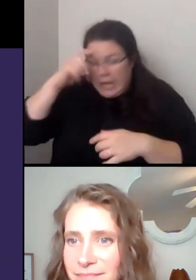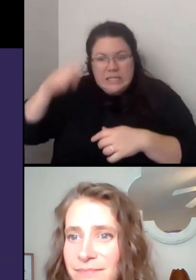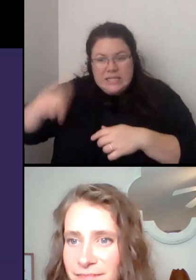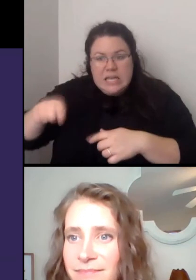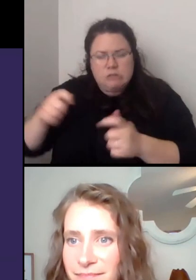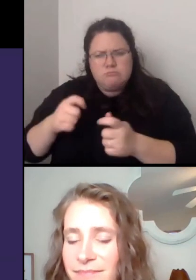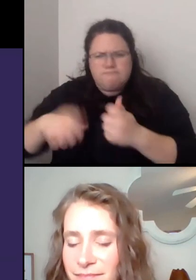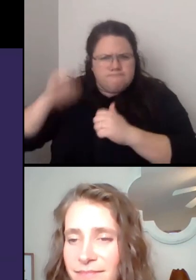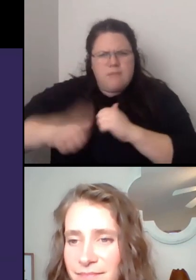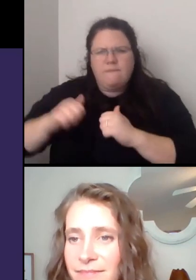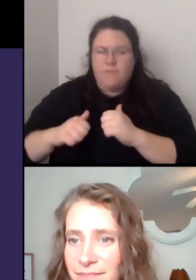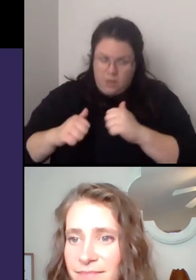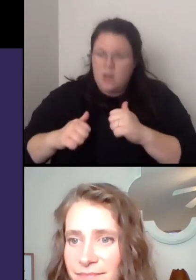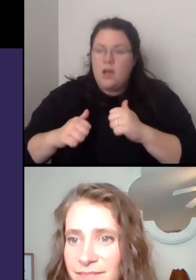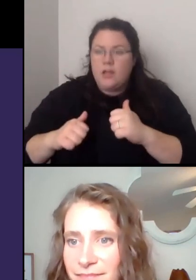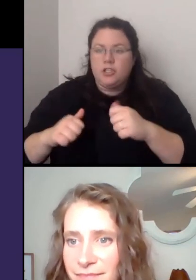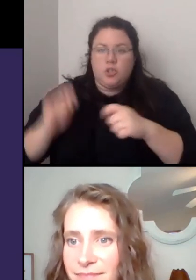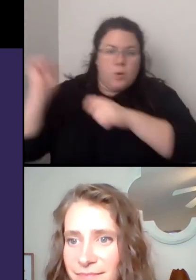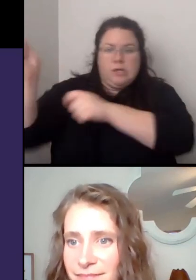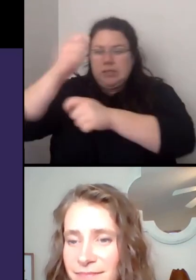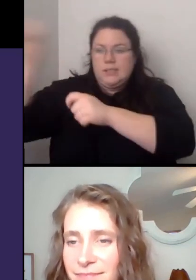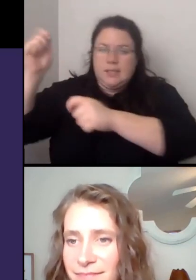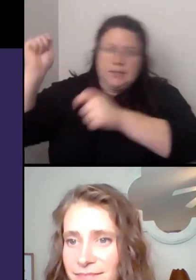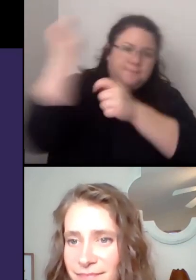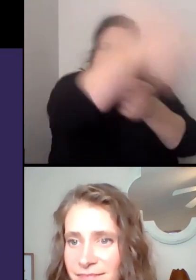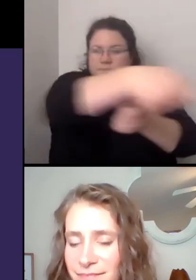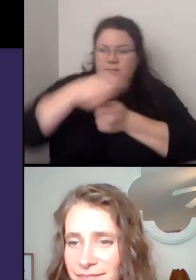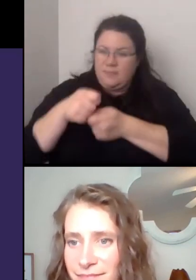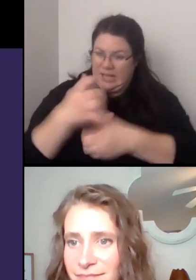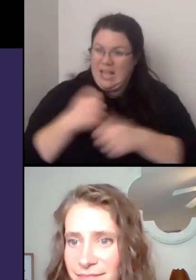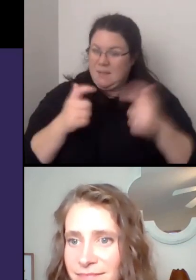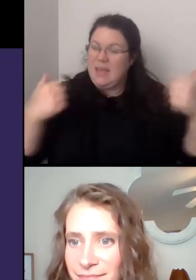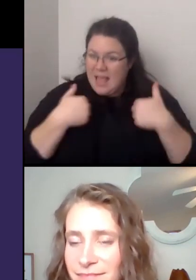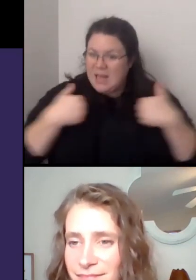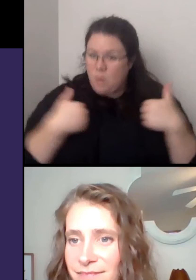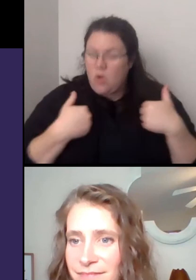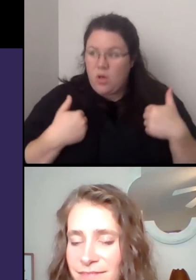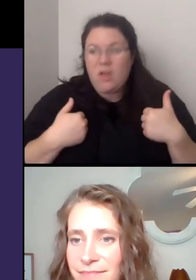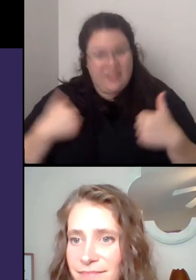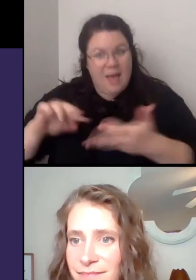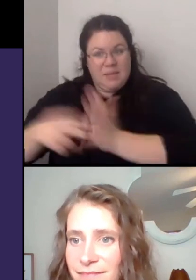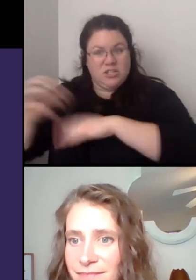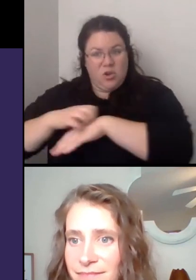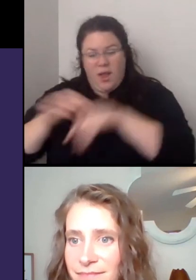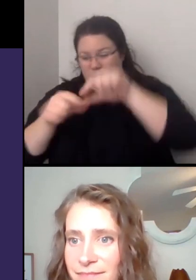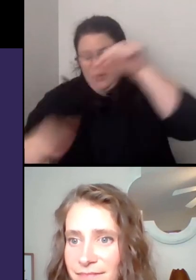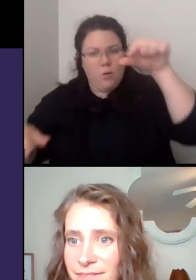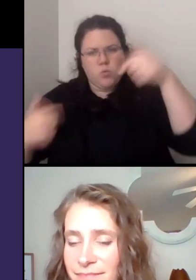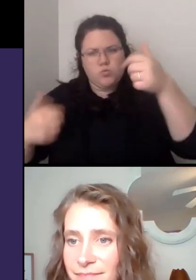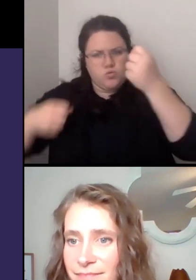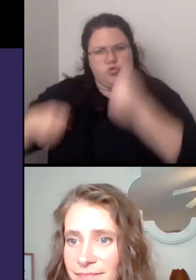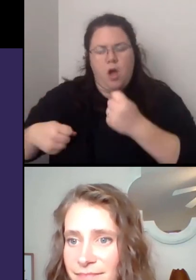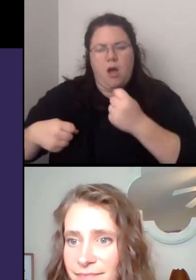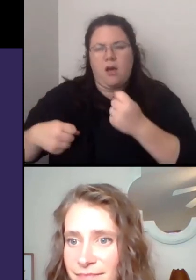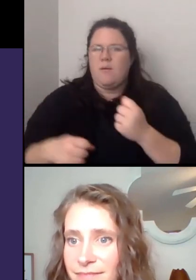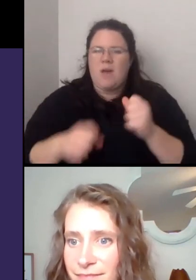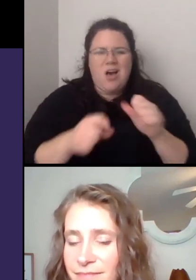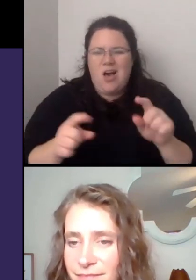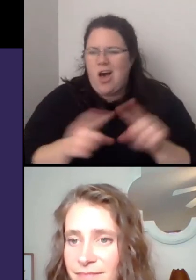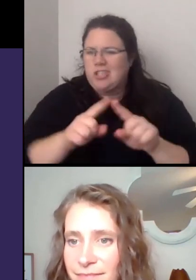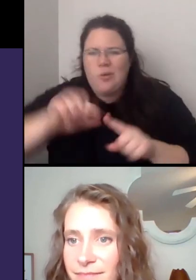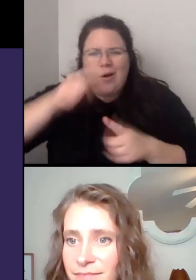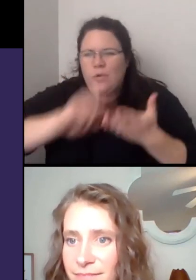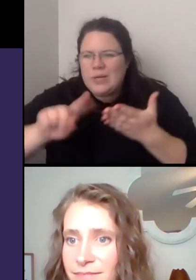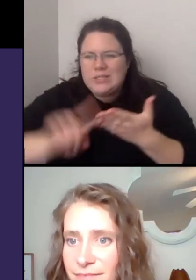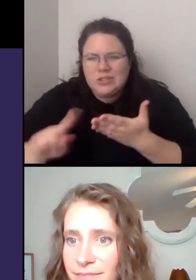They're quite tough. To capture an animal as big as a deer is pretty strong. But we did not find any -- any other things in terms of what we were looking for, for basketry either.